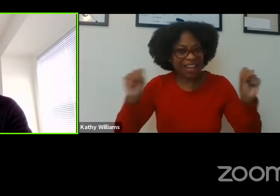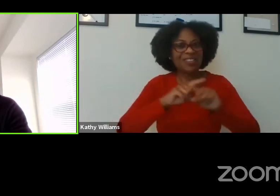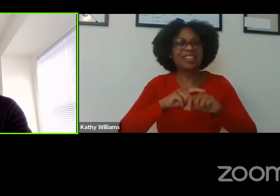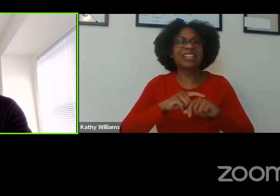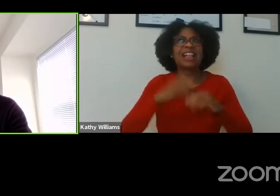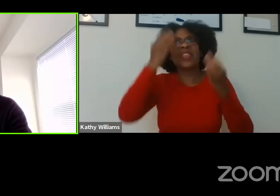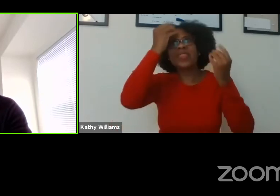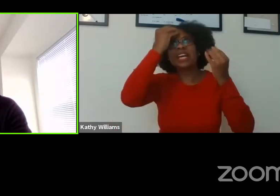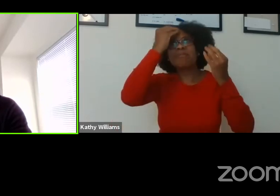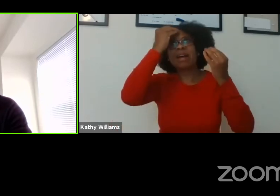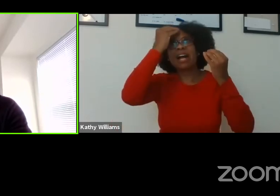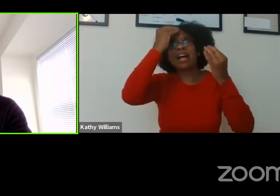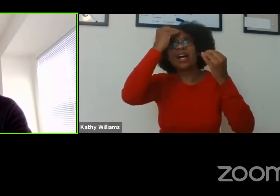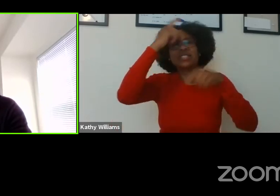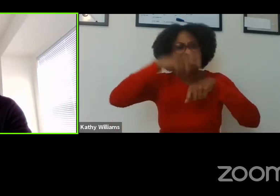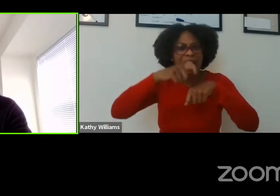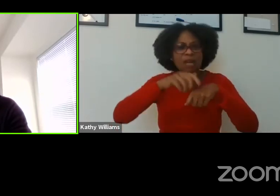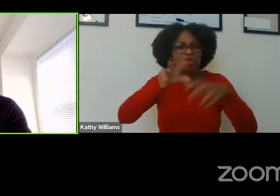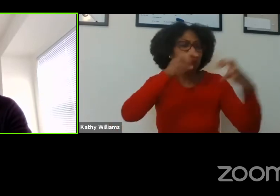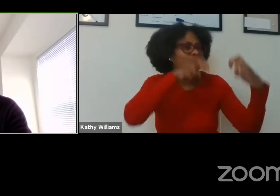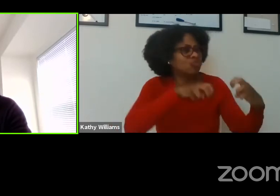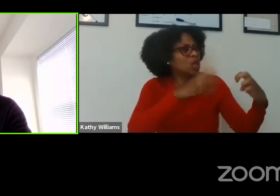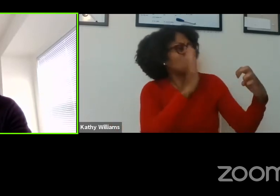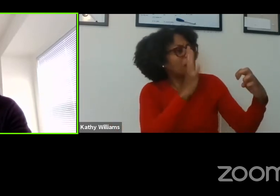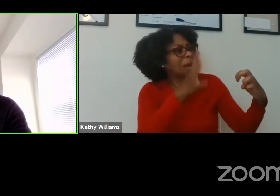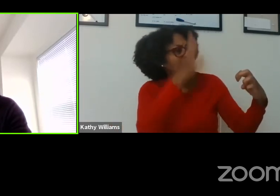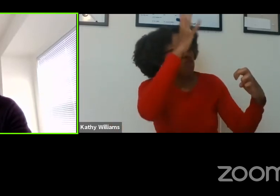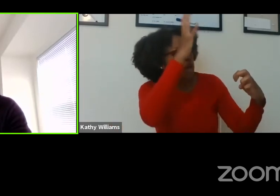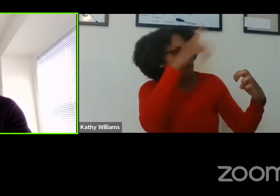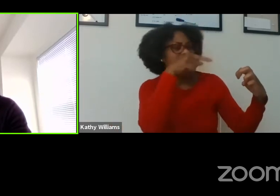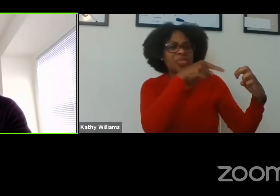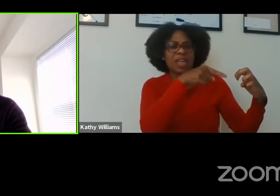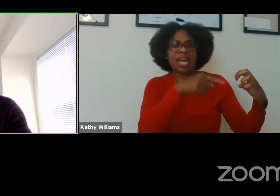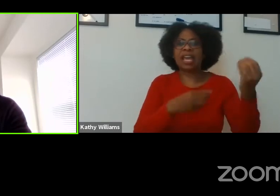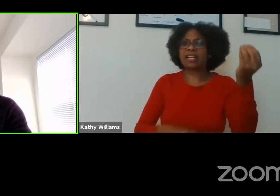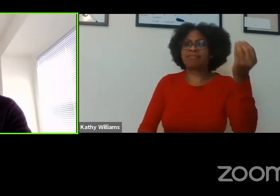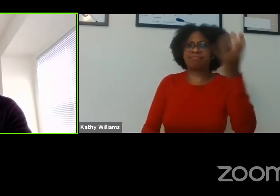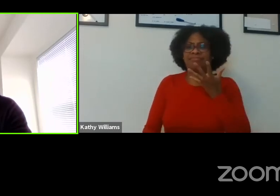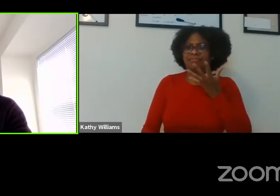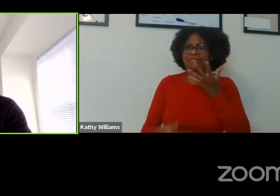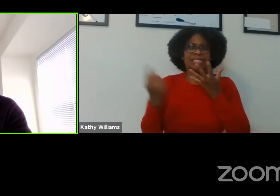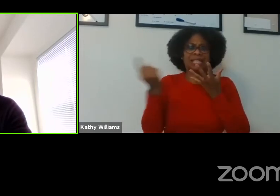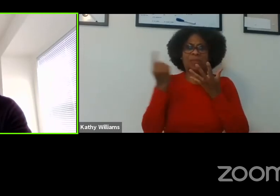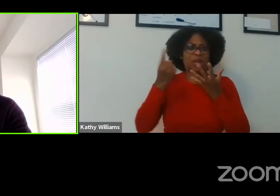about those times you spoke to your grandma and grandpa and they said something so crazy